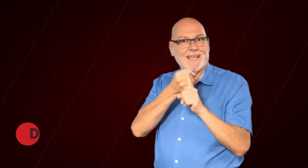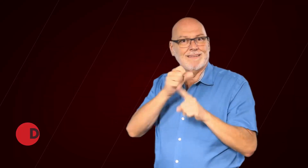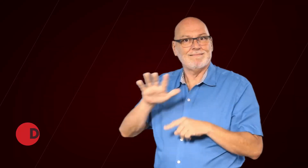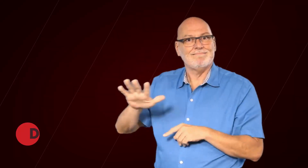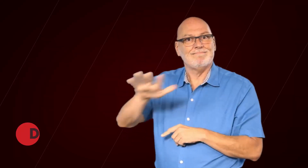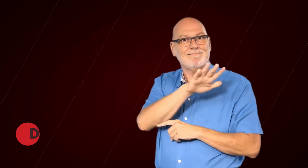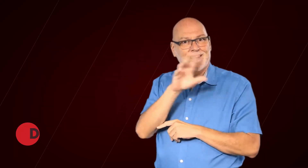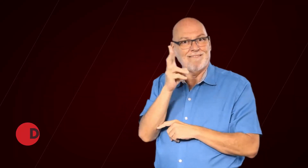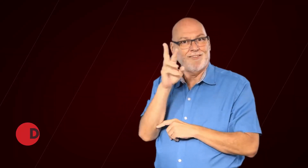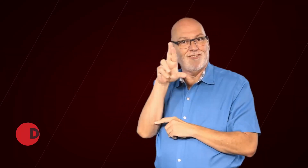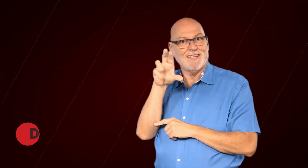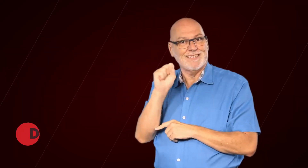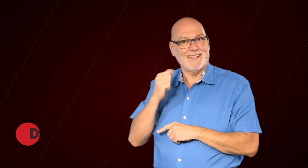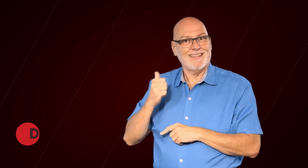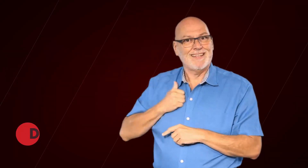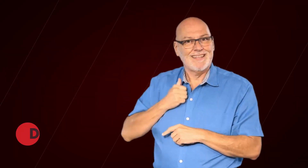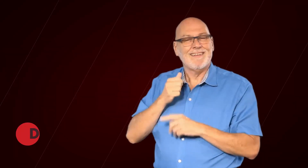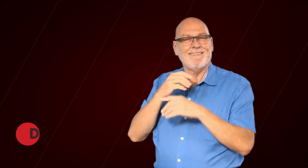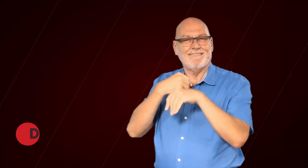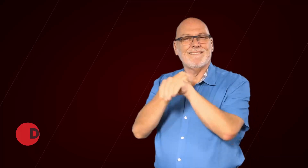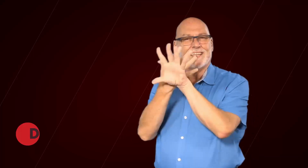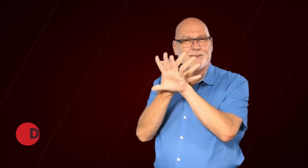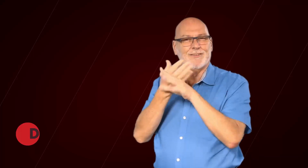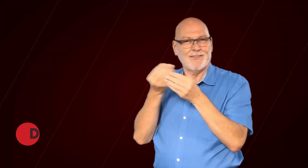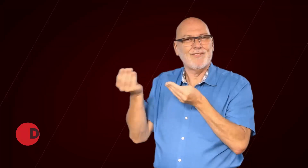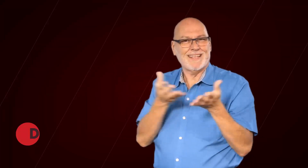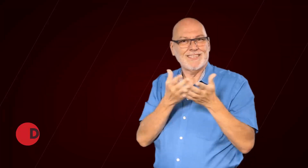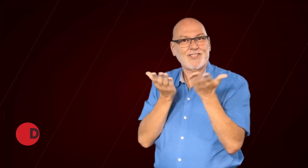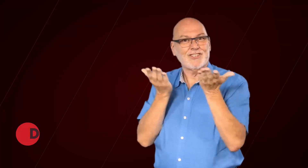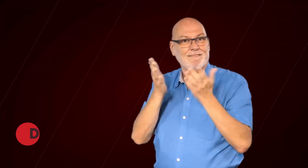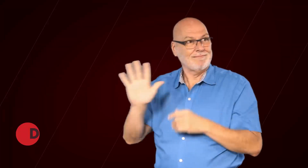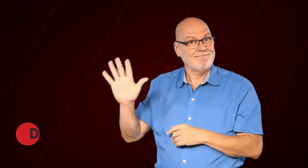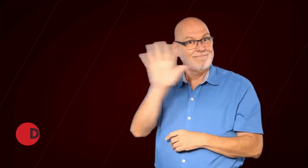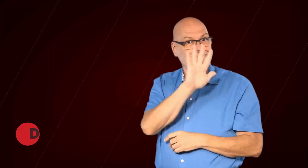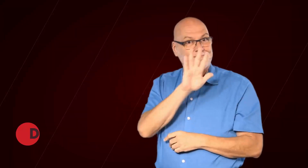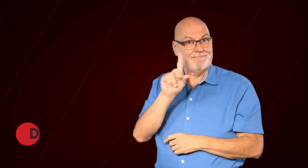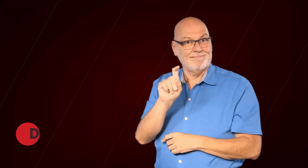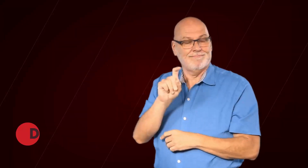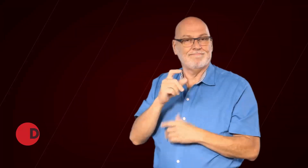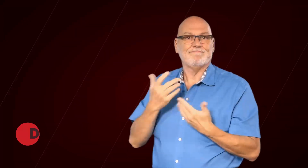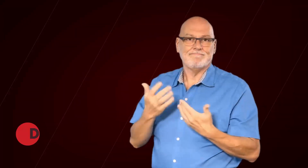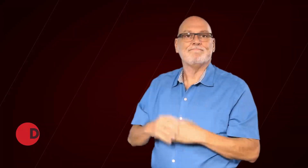Canada Video Relay Service.